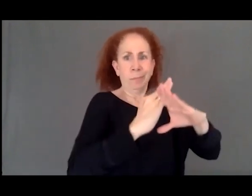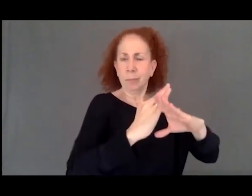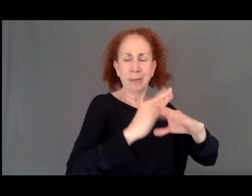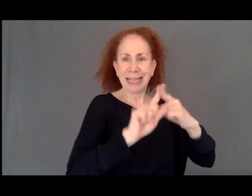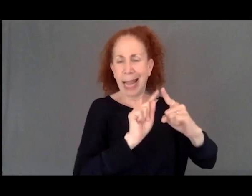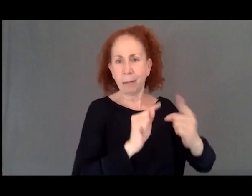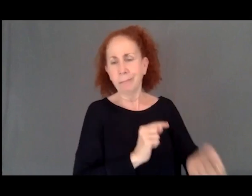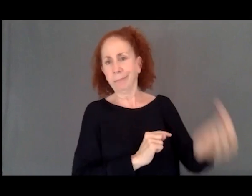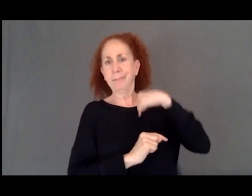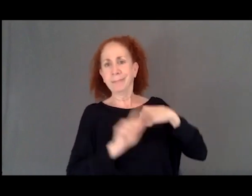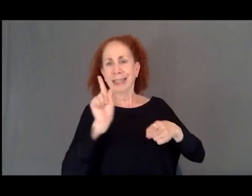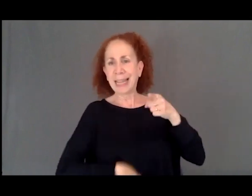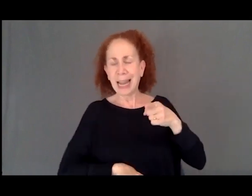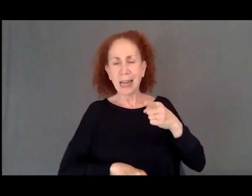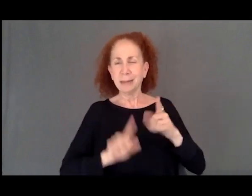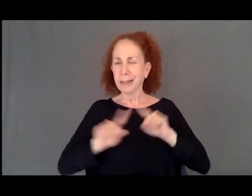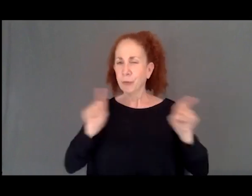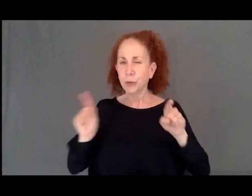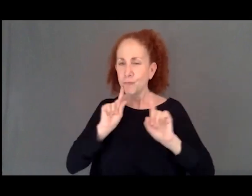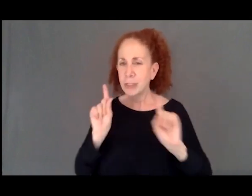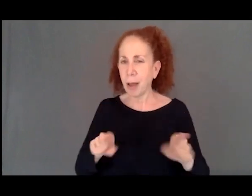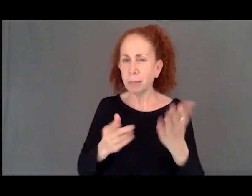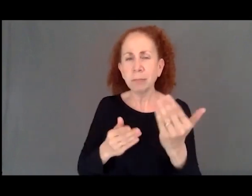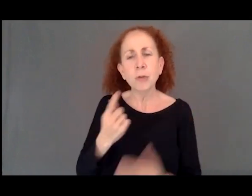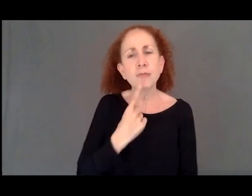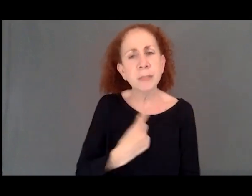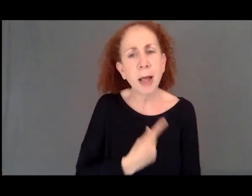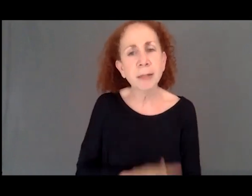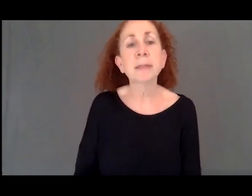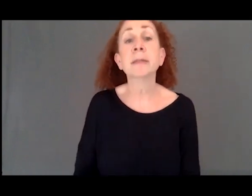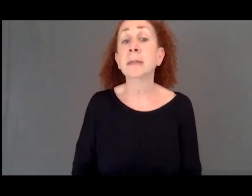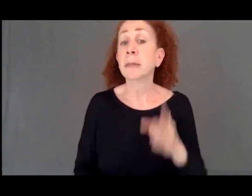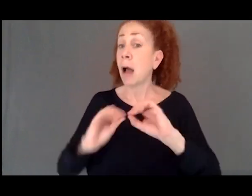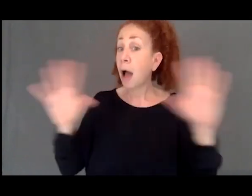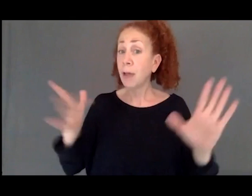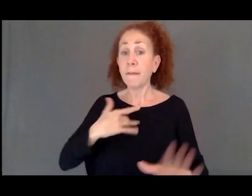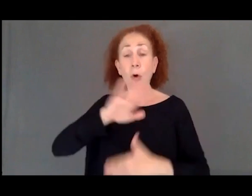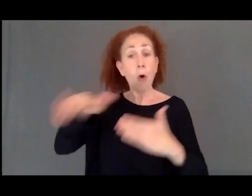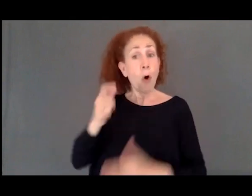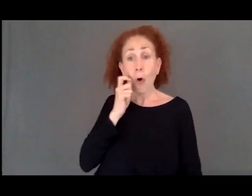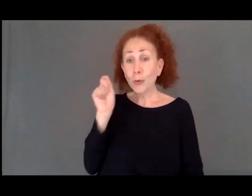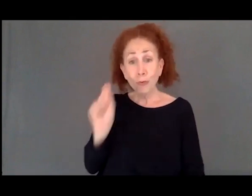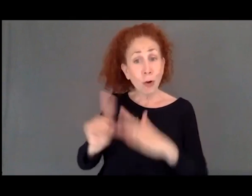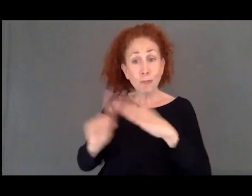So I'd love to hear you respond to that. Well, I think we should be taking in all Ukrainian refugees.